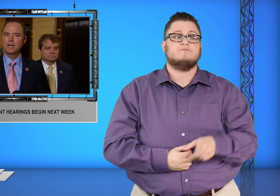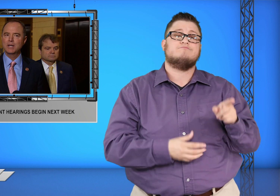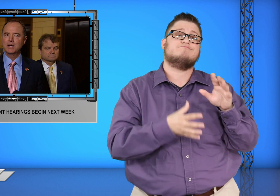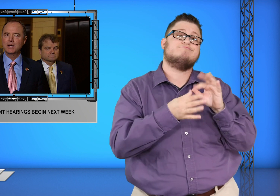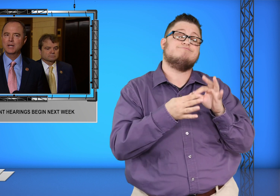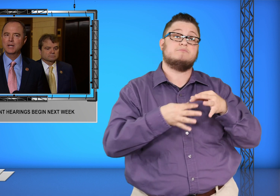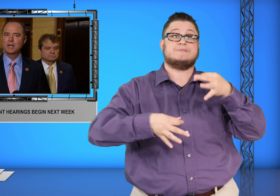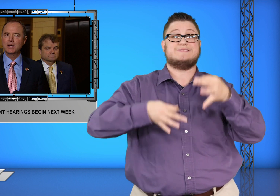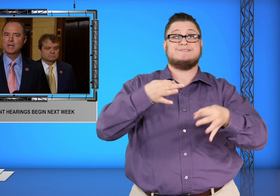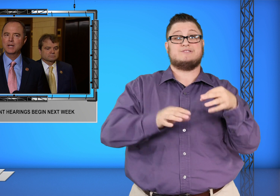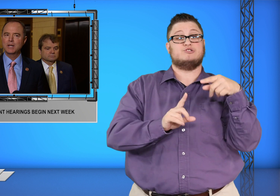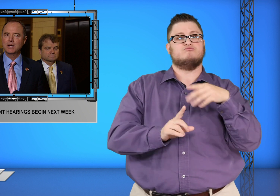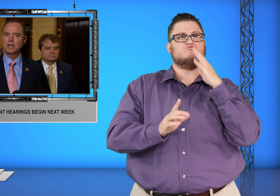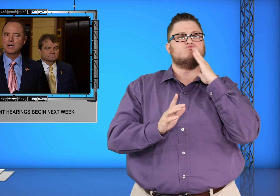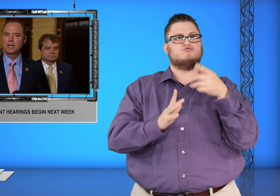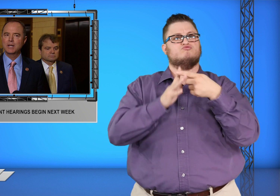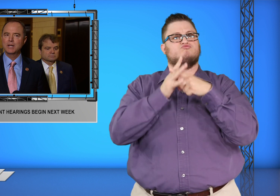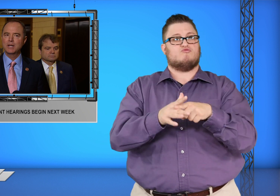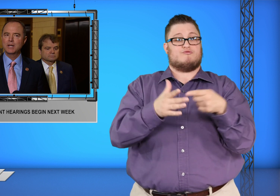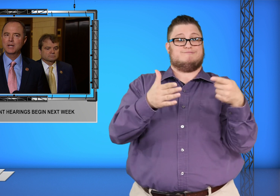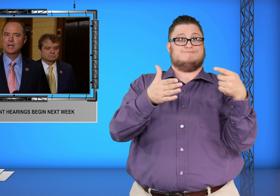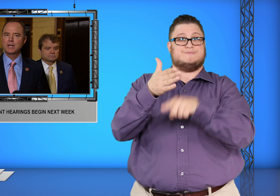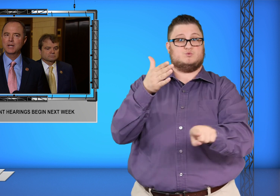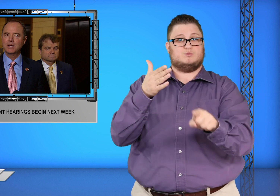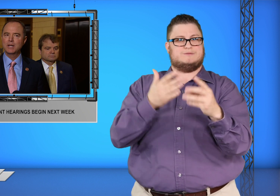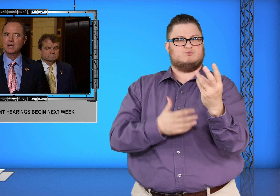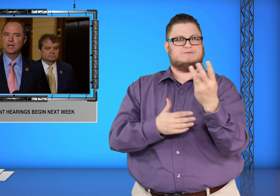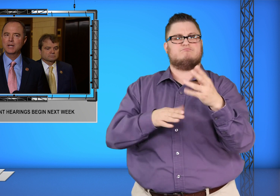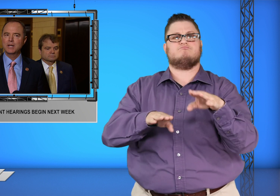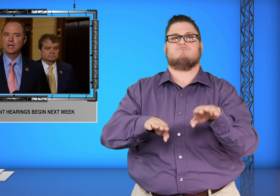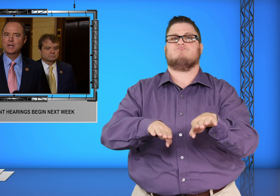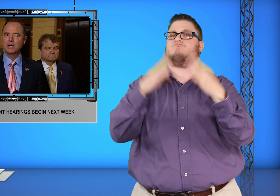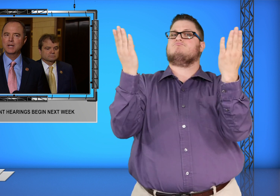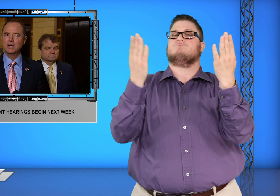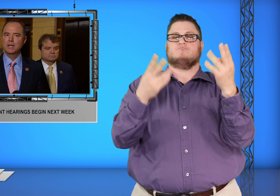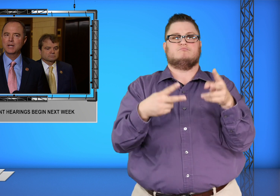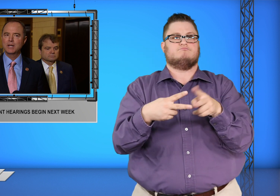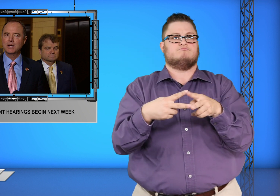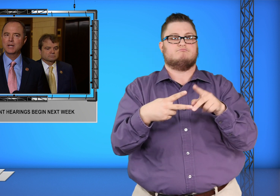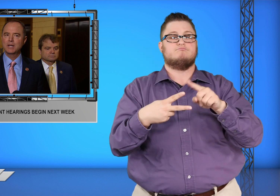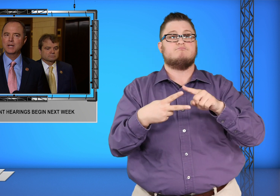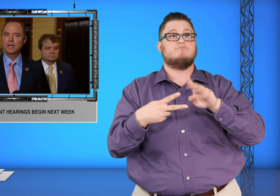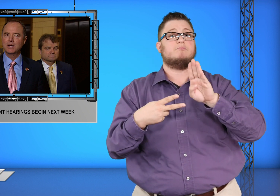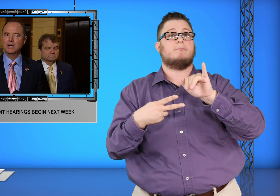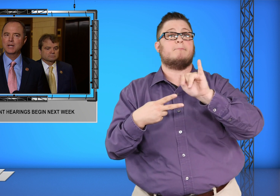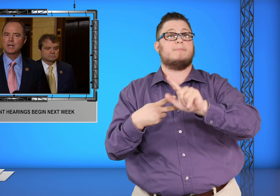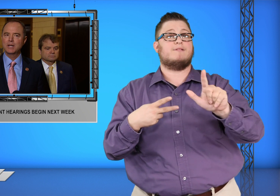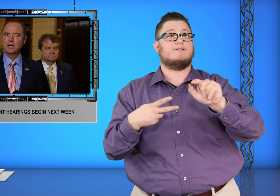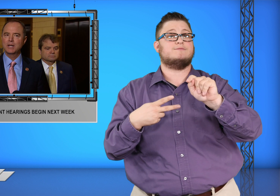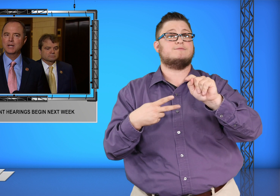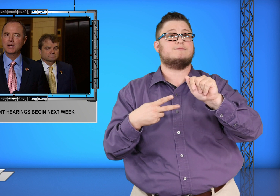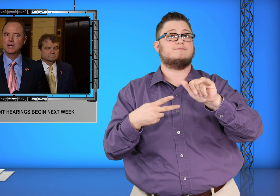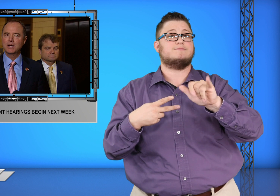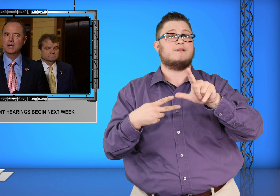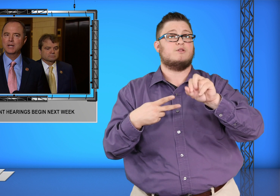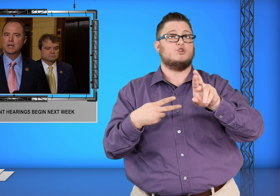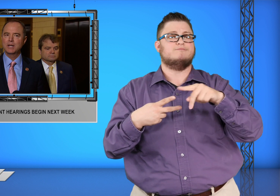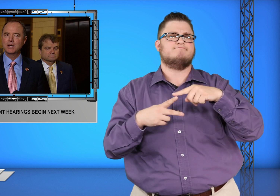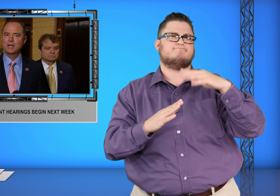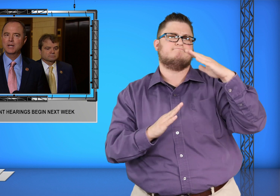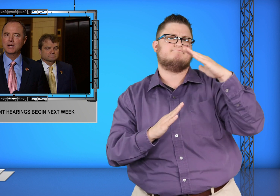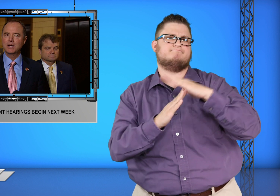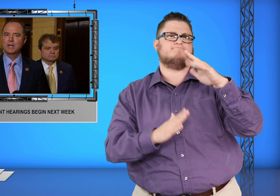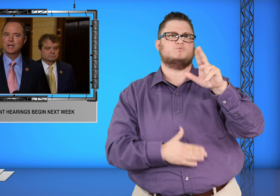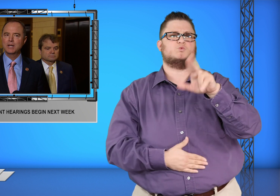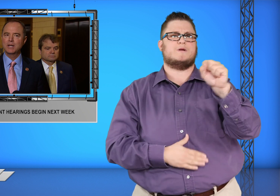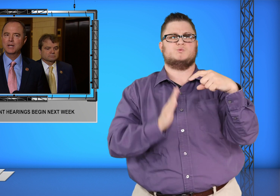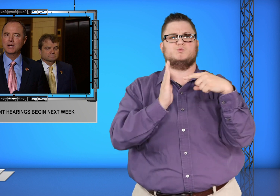Schiff said the hearings will begin Wednesday with the testimony of Bill Taylor, top U.S.